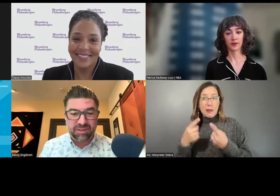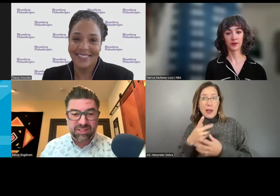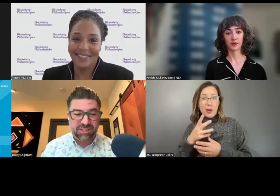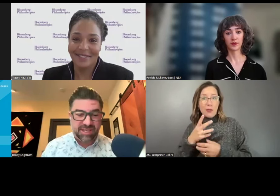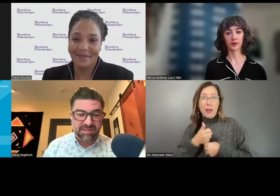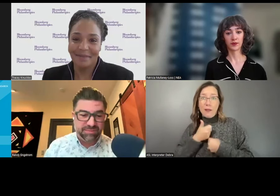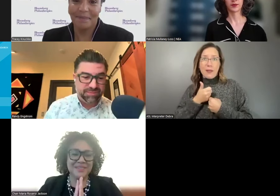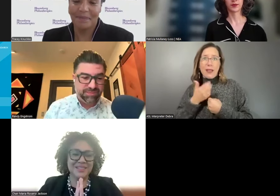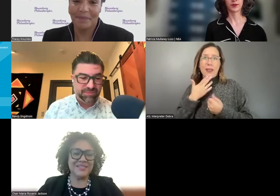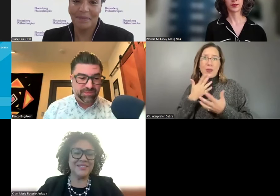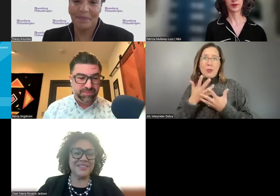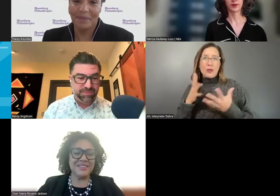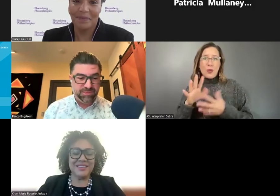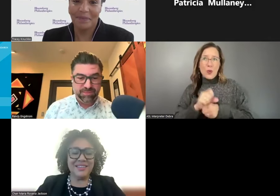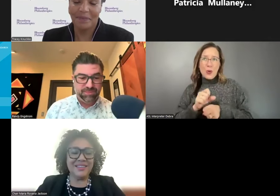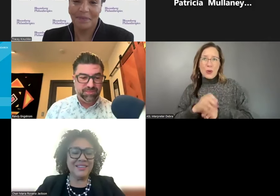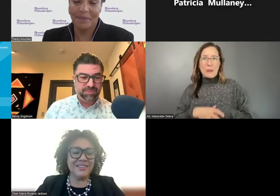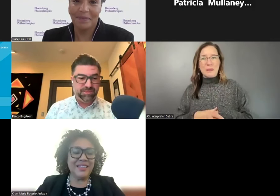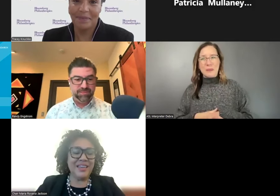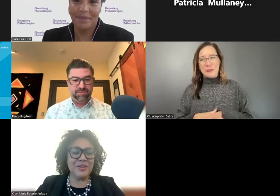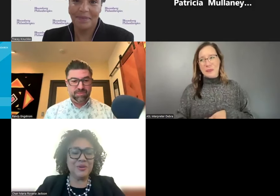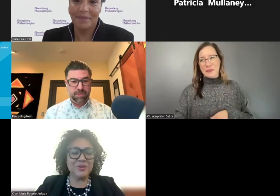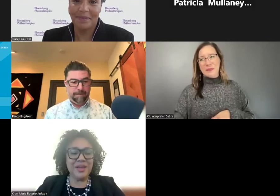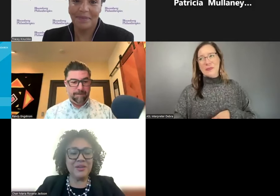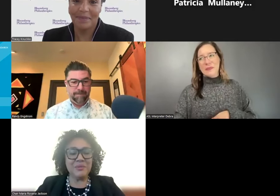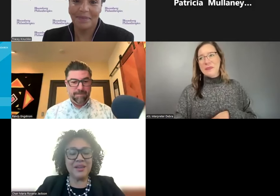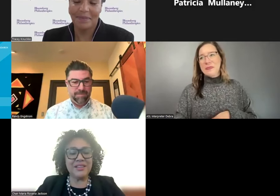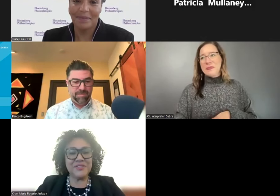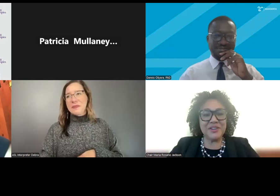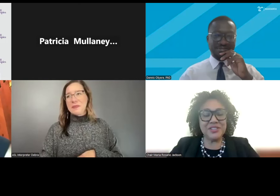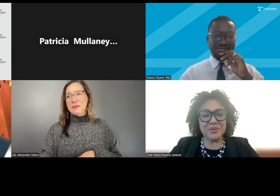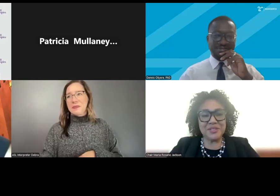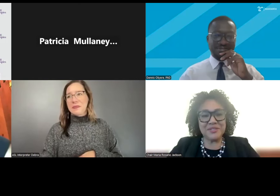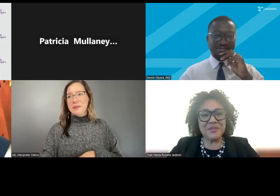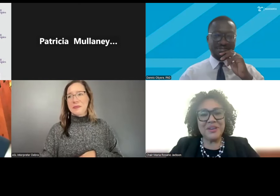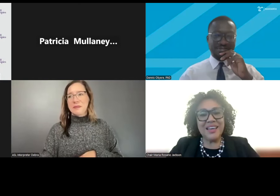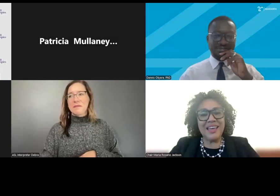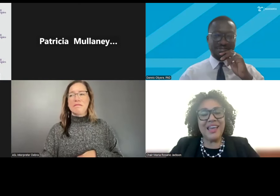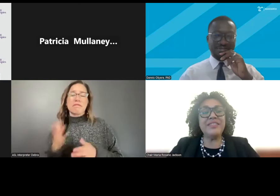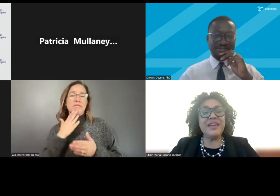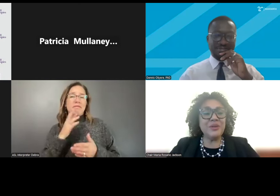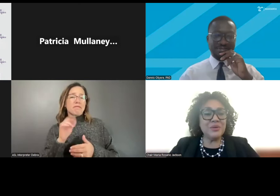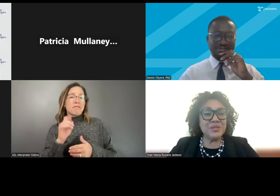Chair Jackson. - Thank you. Thank you, Randy. That's very generous of you. And thank you